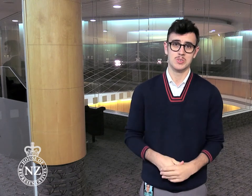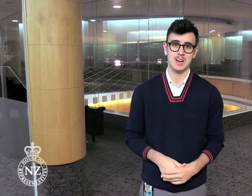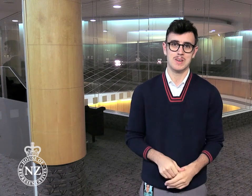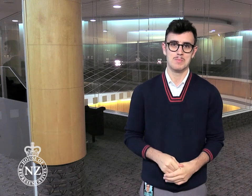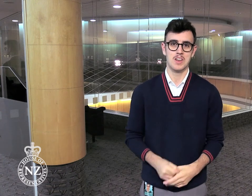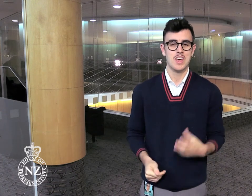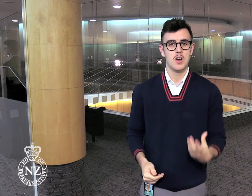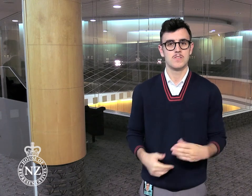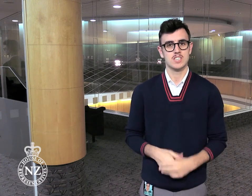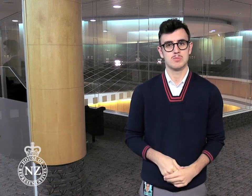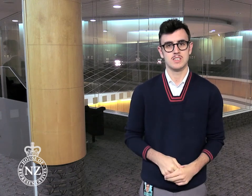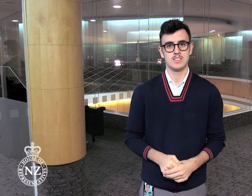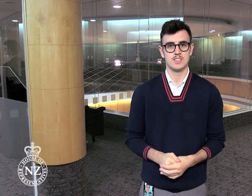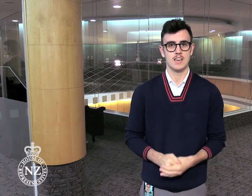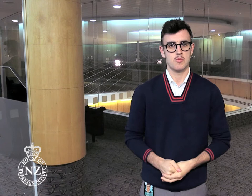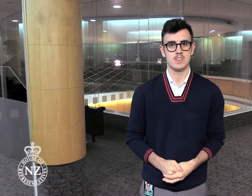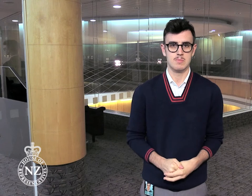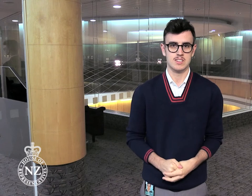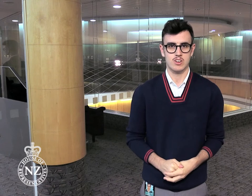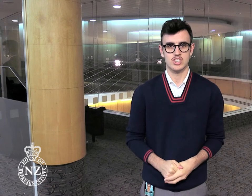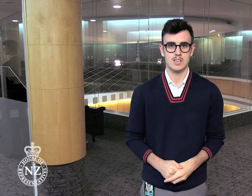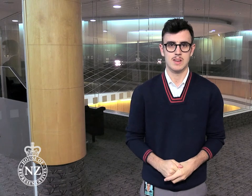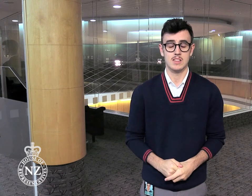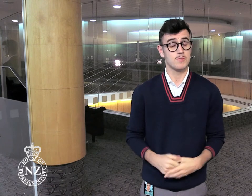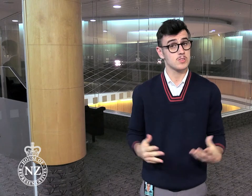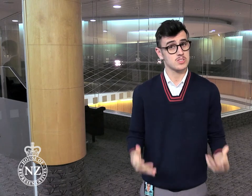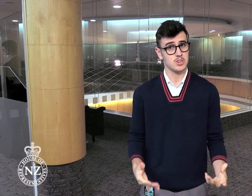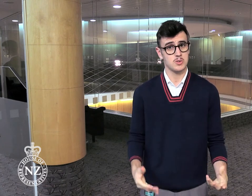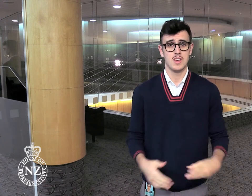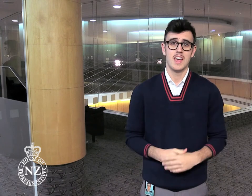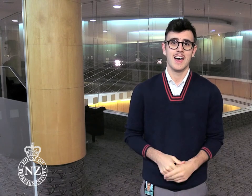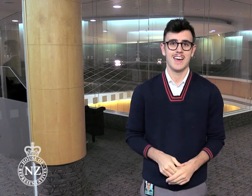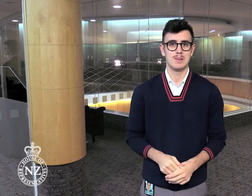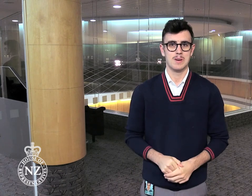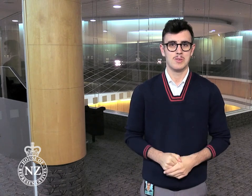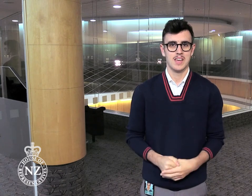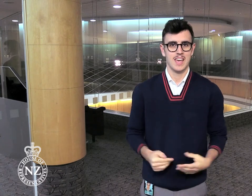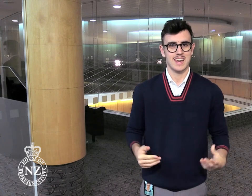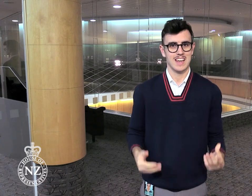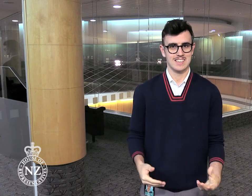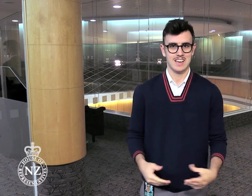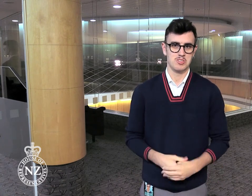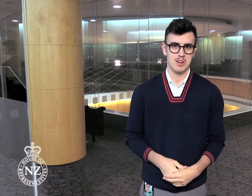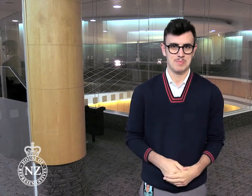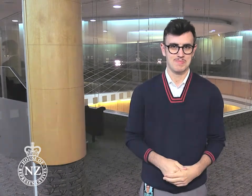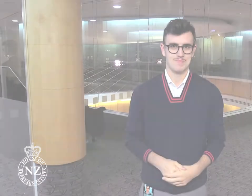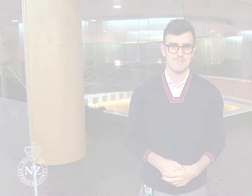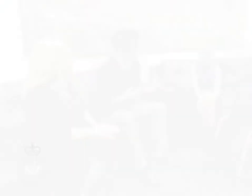young people who've just presented to the Government Administration Committee. The first two are Annabel and Alexandra.